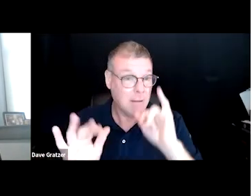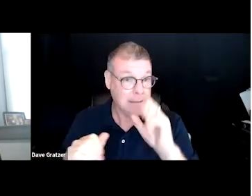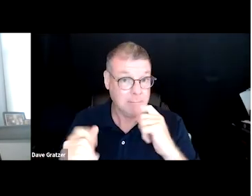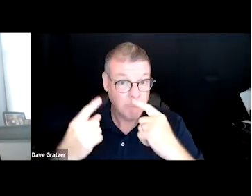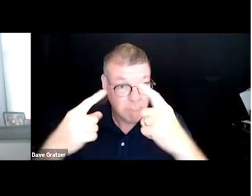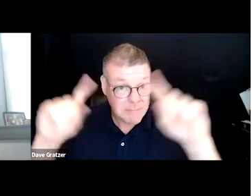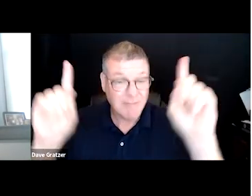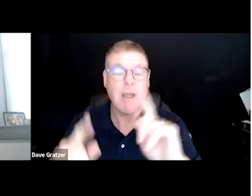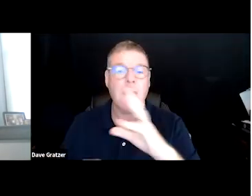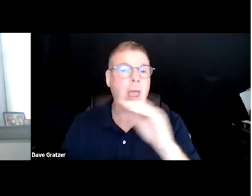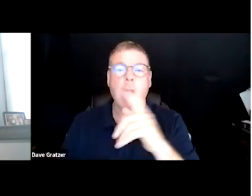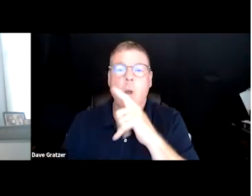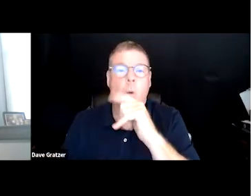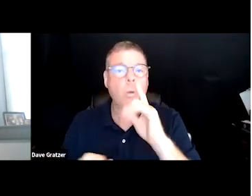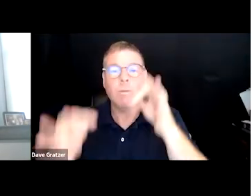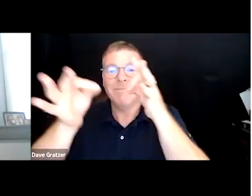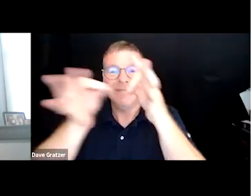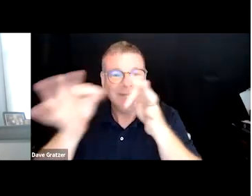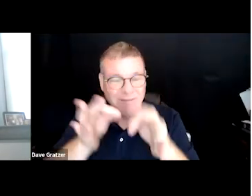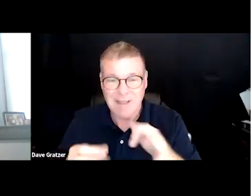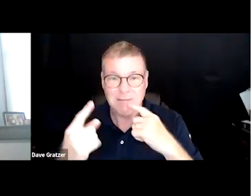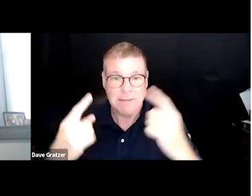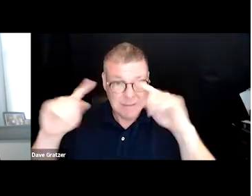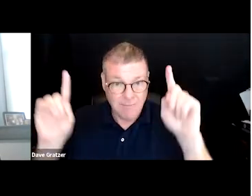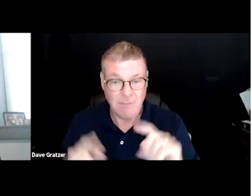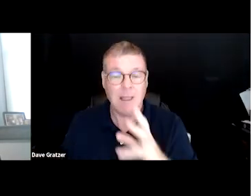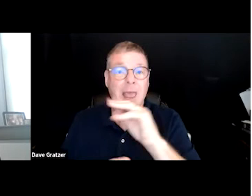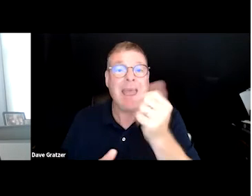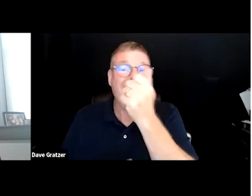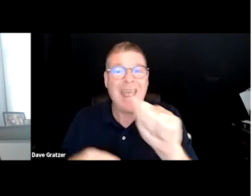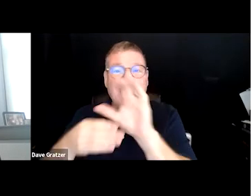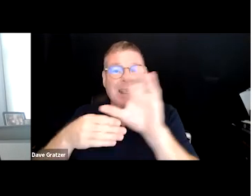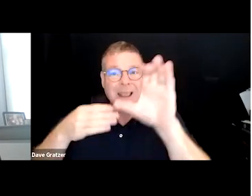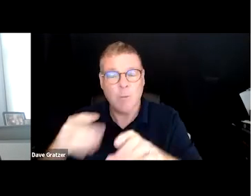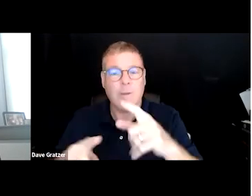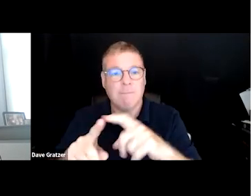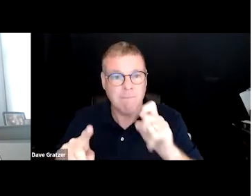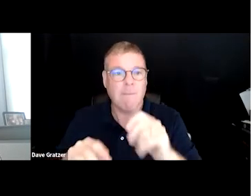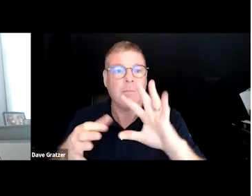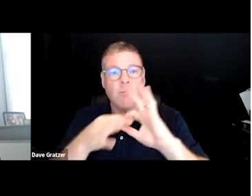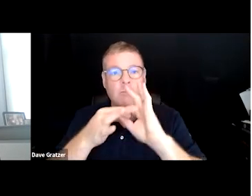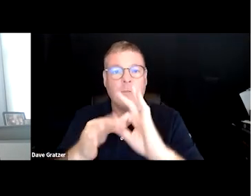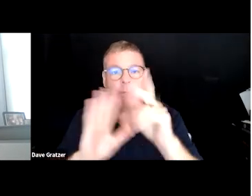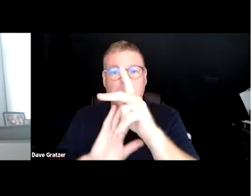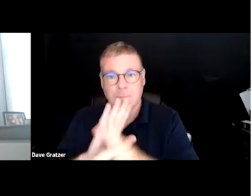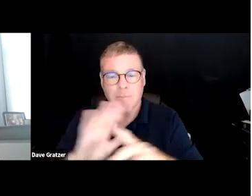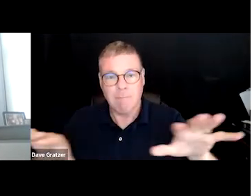What or who defines successful? And are there any intended consequences as a result of the program and related policy or practices?